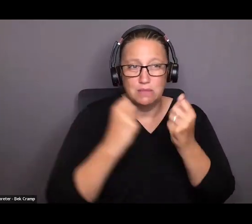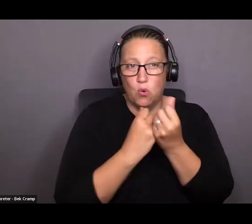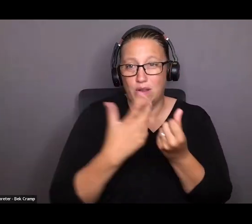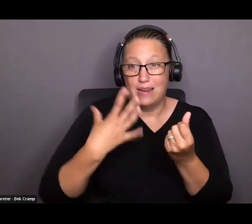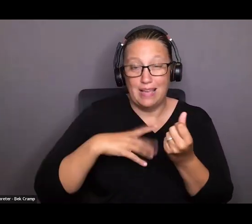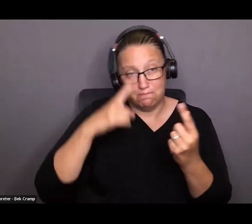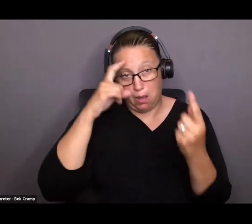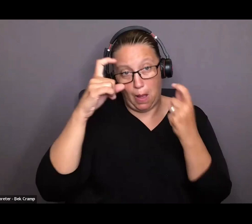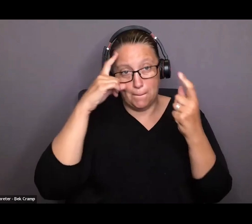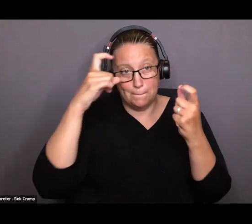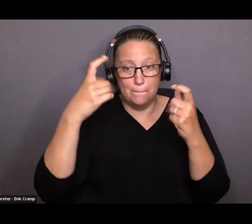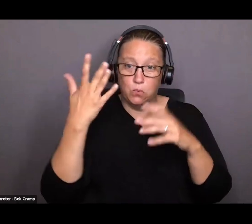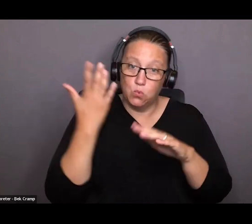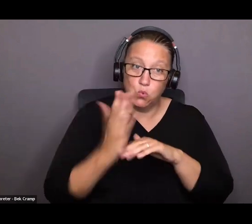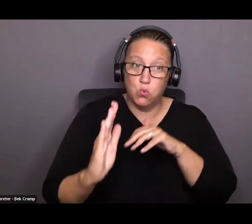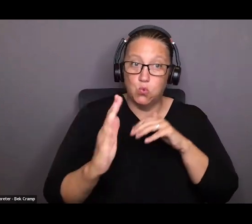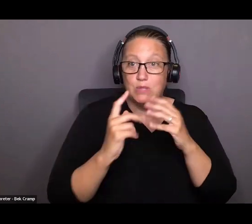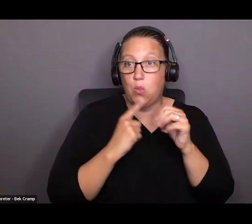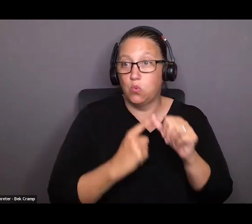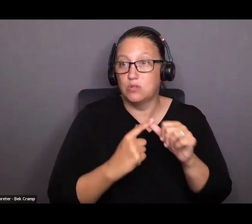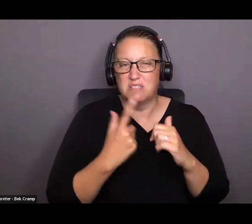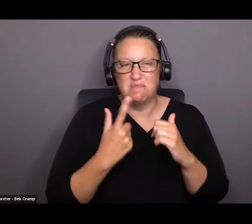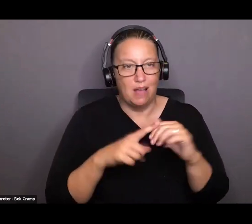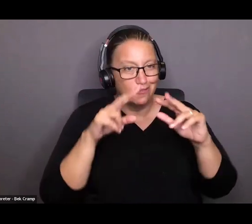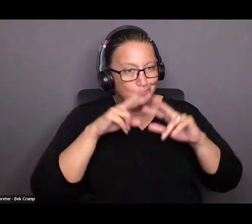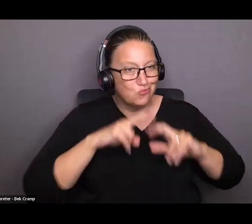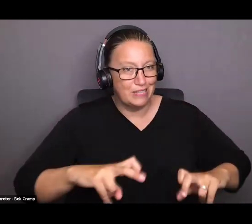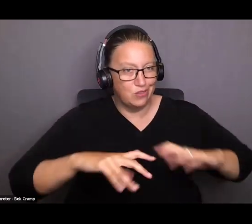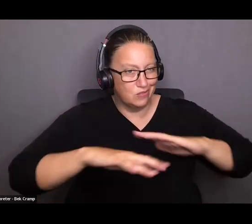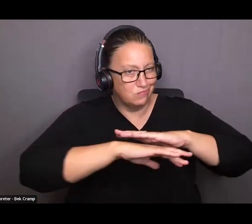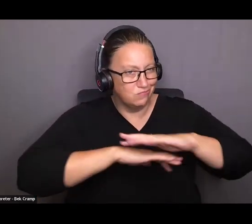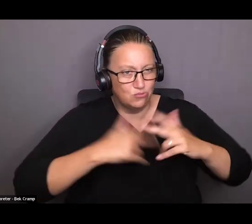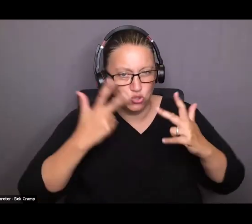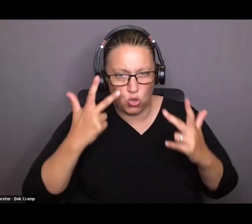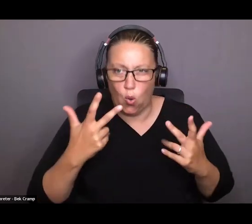But we haven't done any research to sort of underpin it. All we have at the moment is